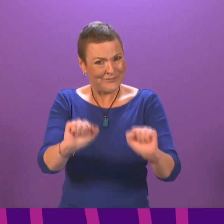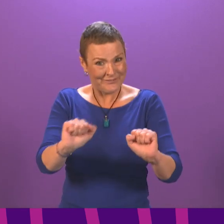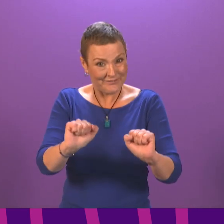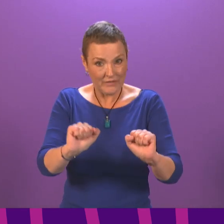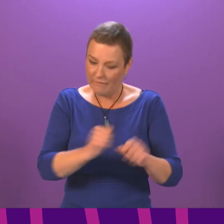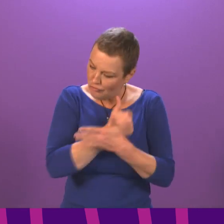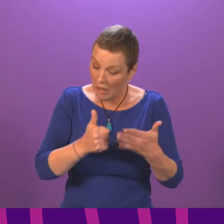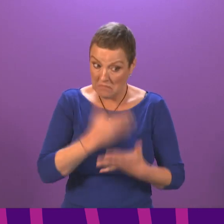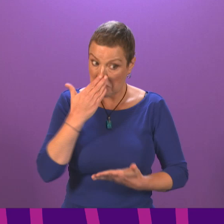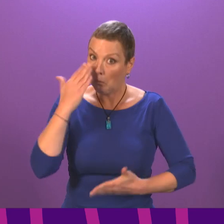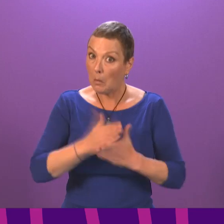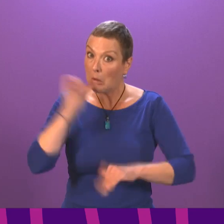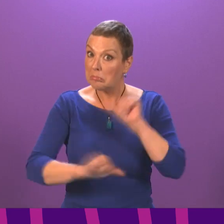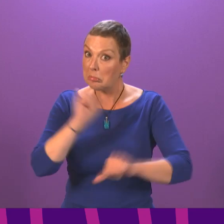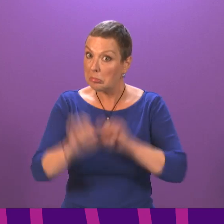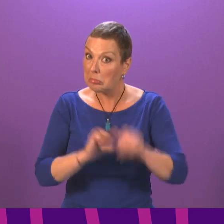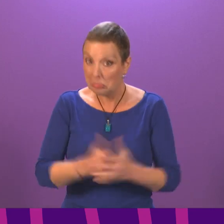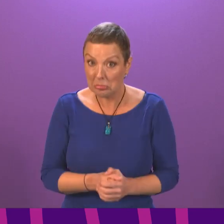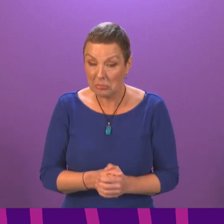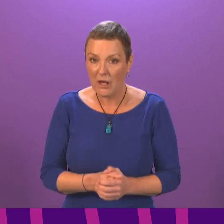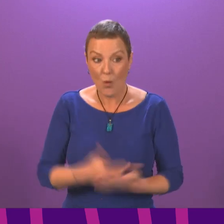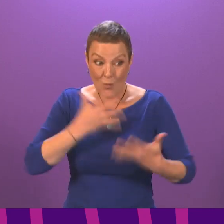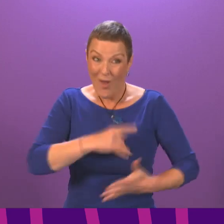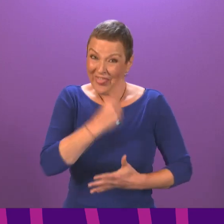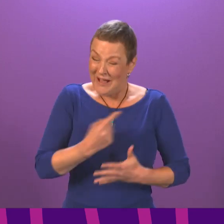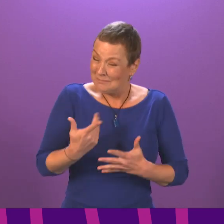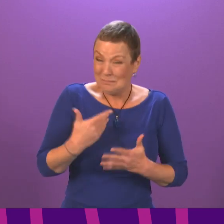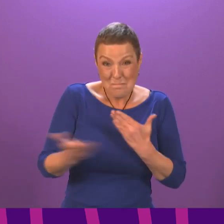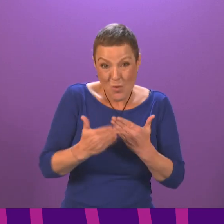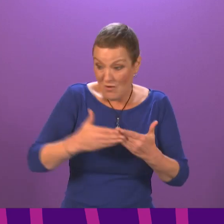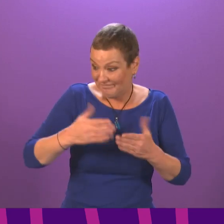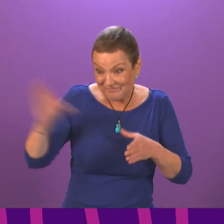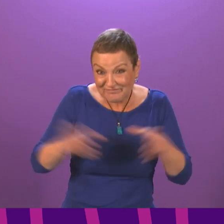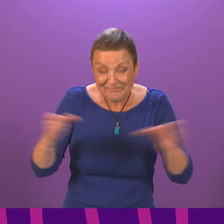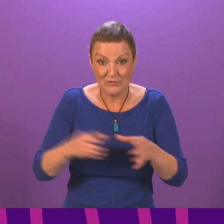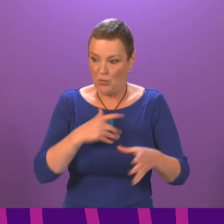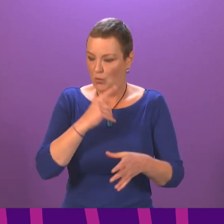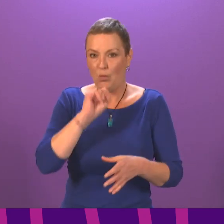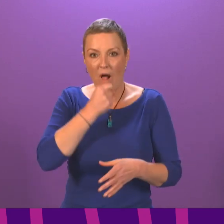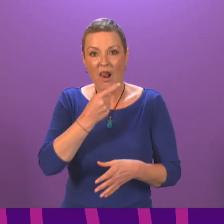and it is working very well. To try to speed up that process, we are transferring the processing